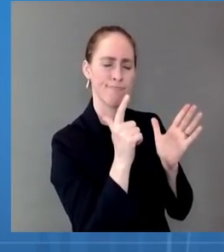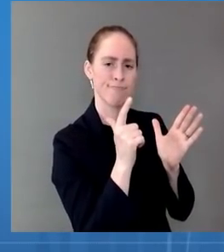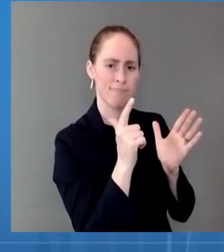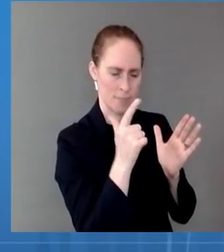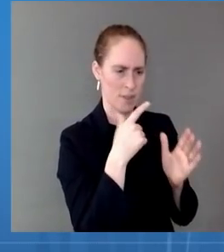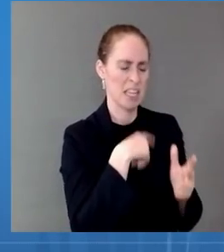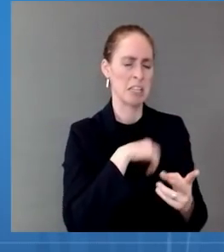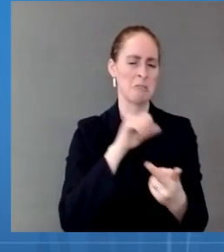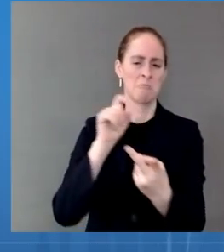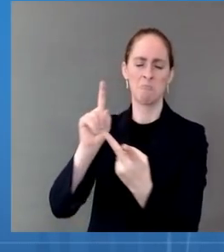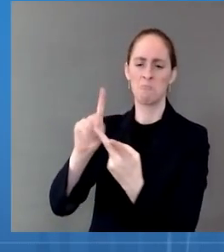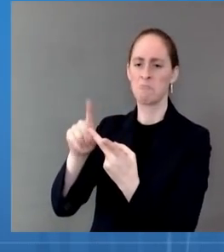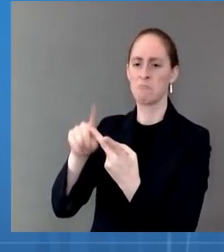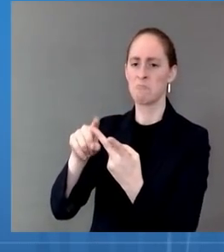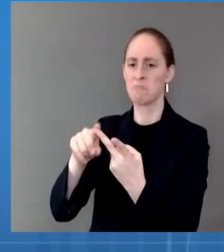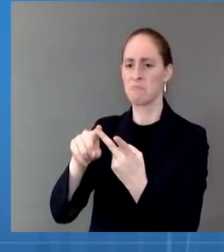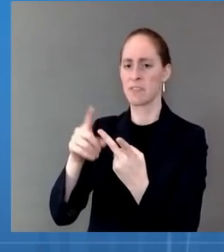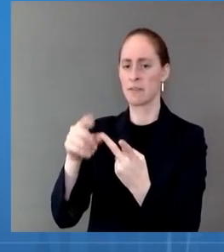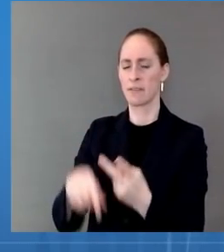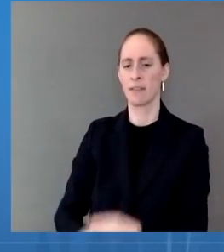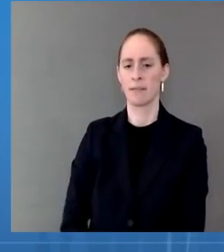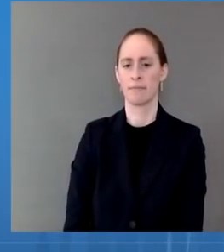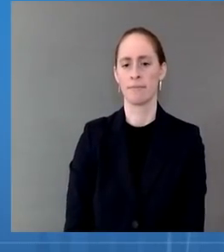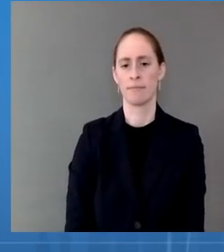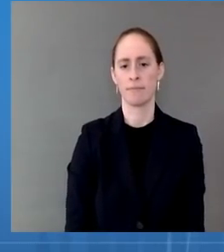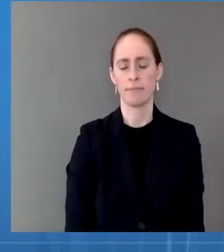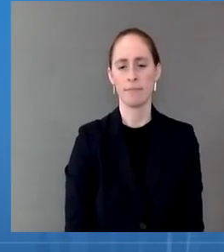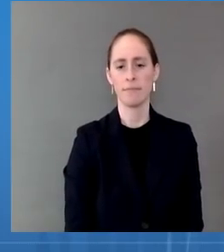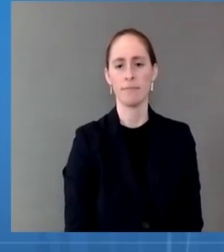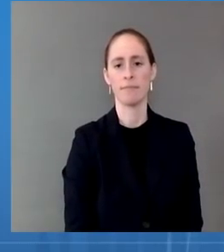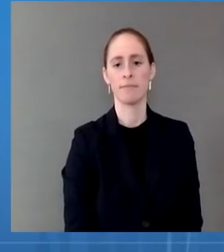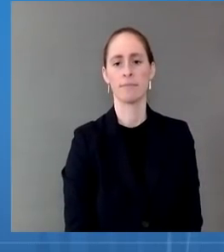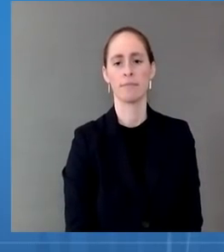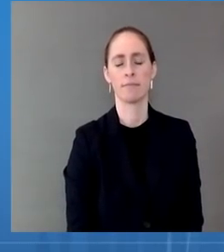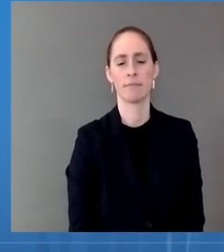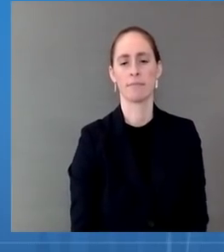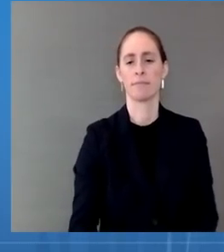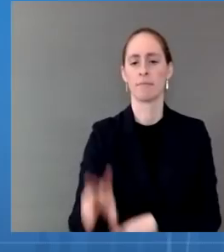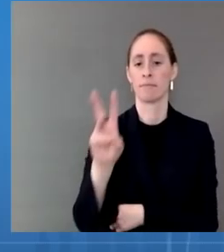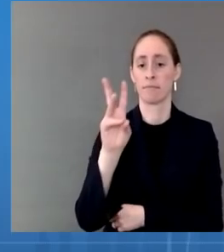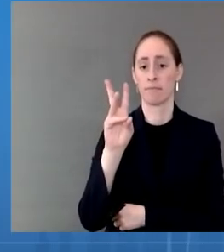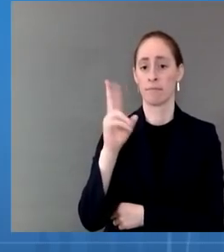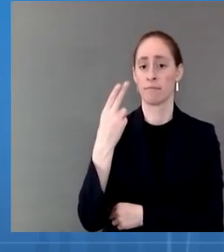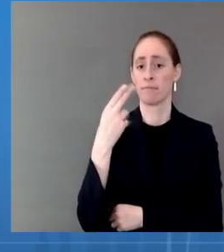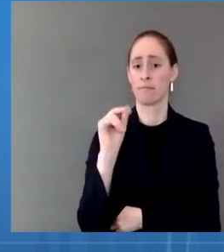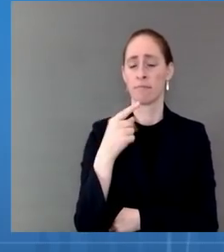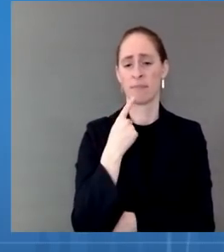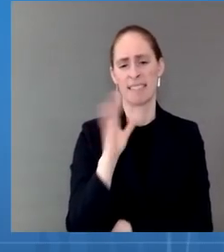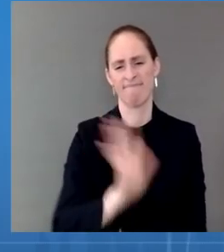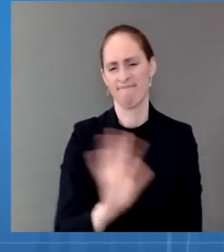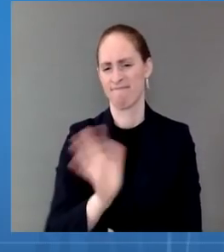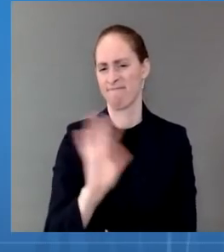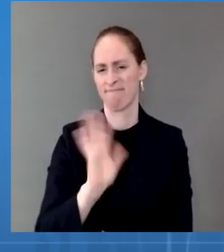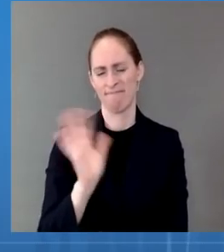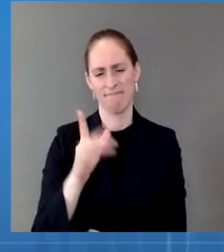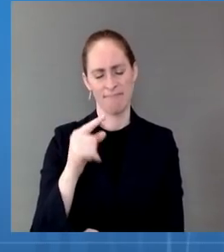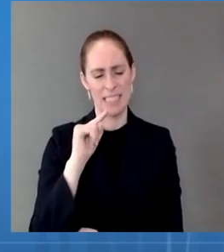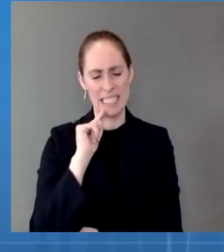bans like this adversely impact global health efforts by disincentivizing countries to report and share epidemiological and sequencing data.